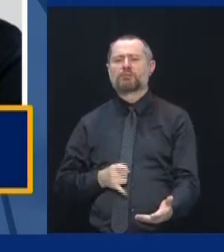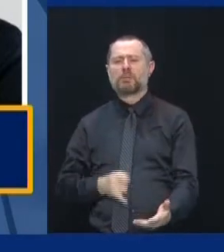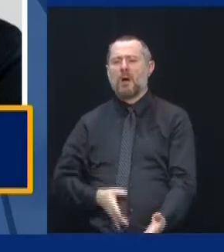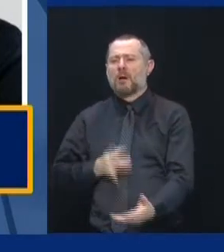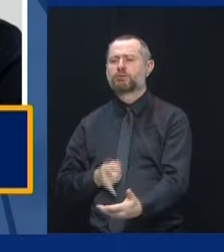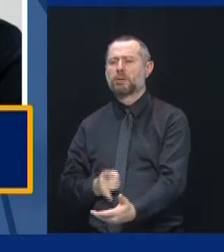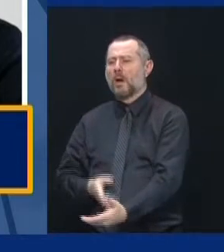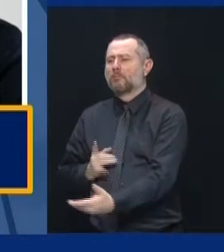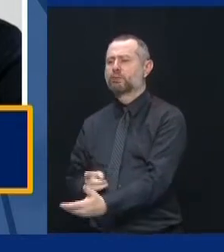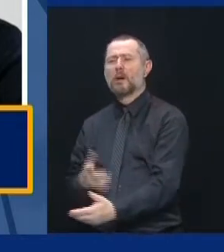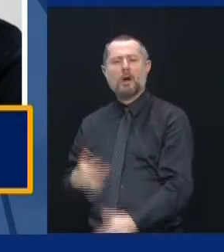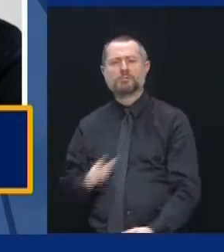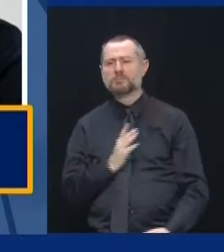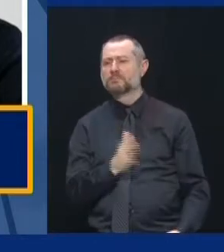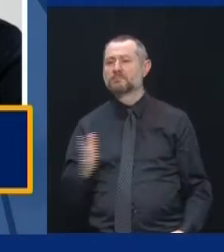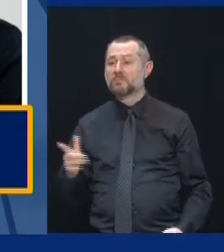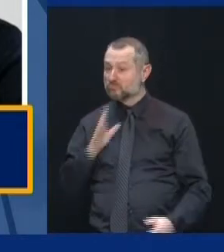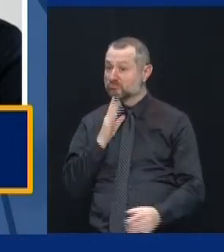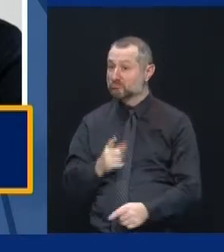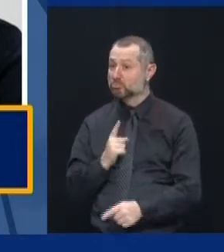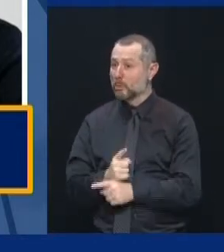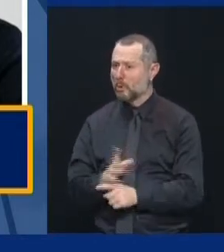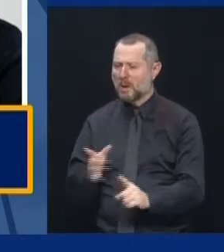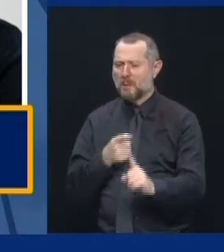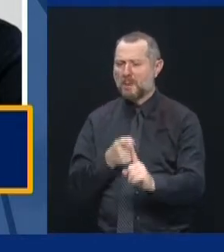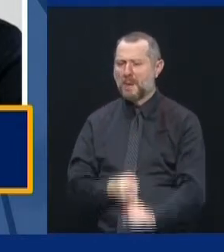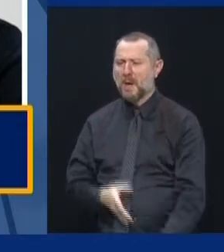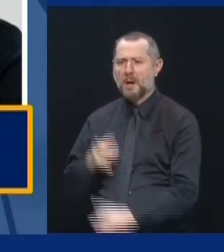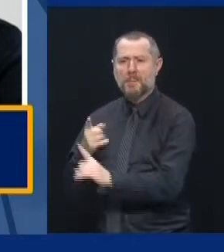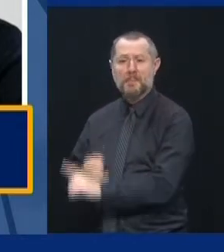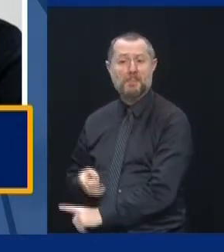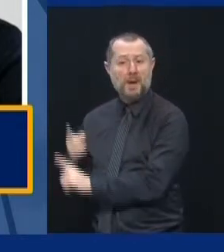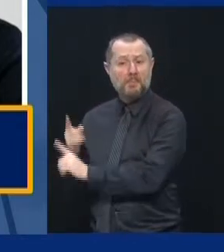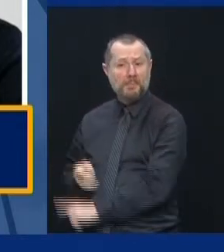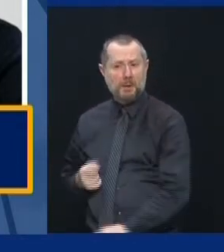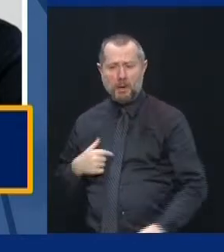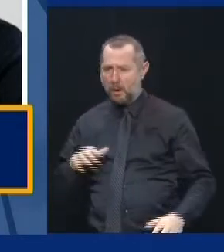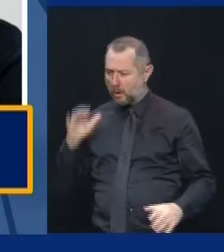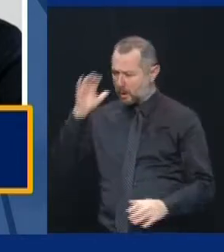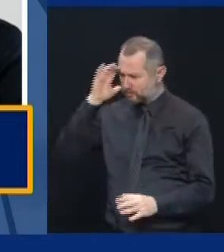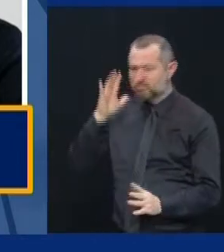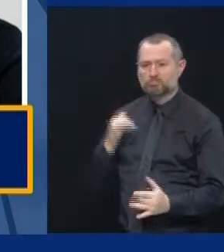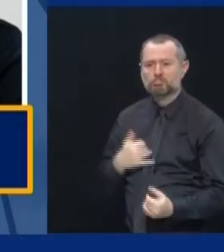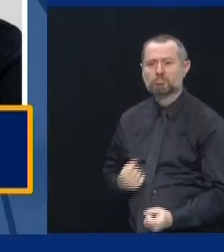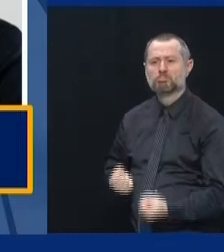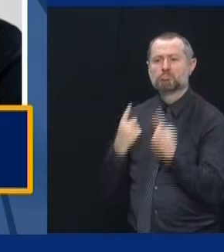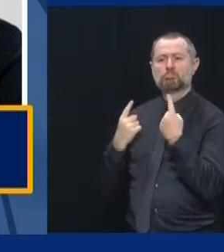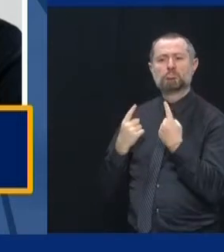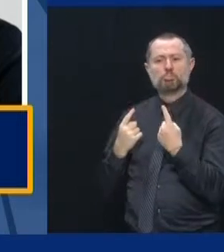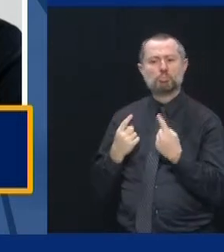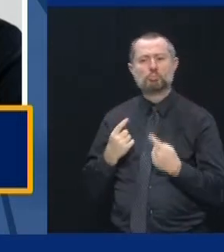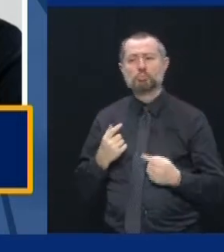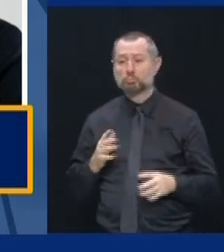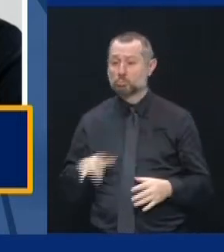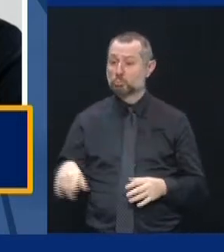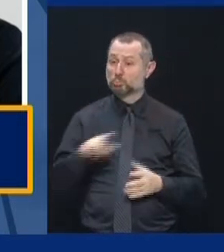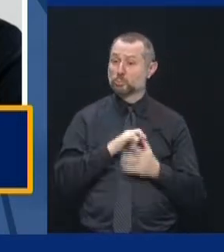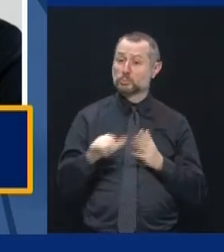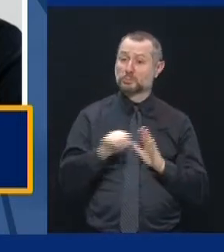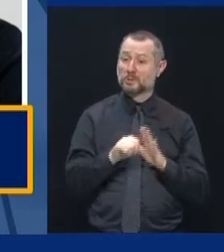THREE CHAMPIONS FOR SOCIAL JUSTICE. WHO HAVE MADE THE CASE PASSIONATELY, THE CASE WAS RIGHT